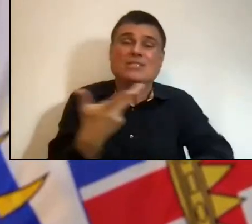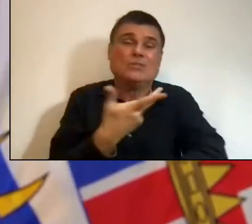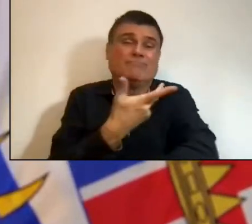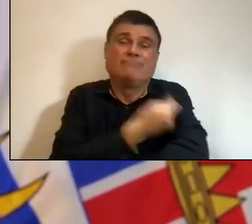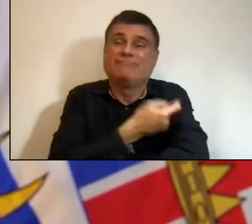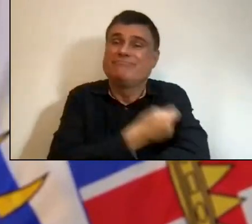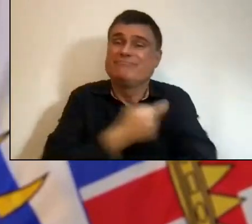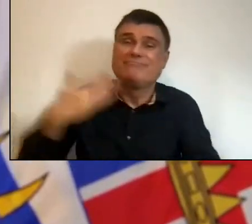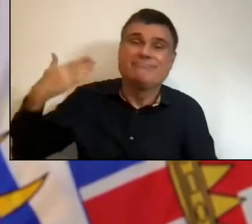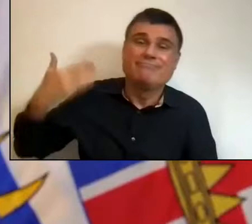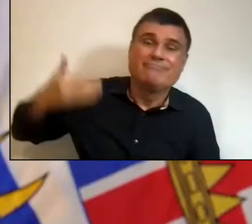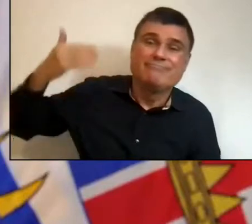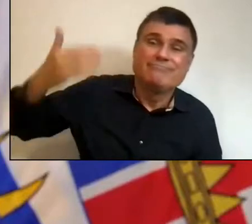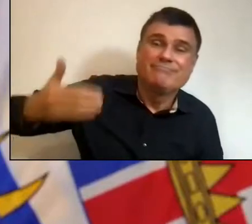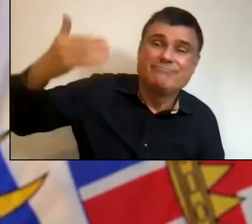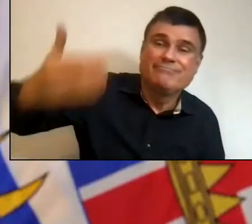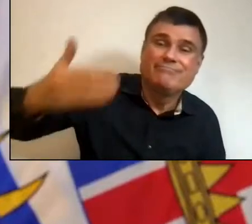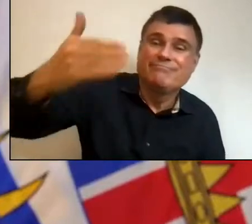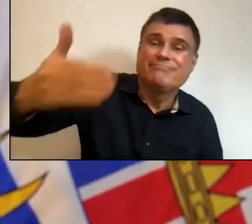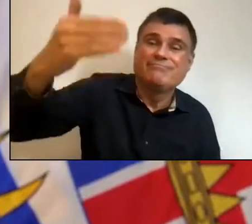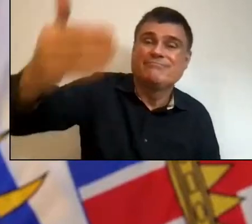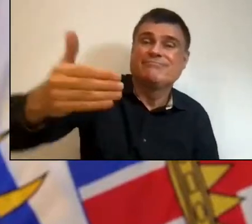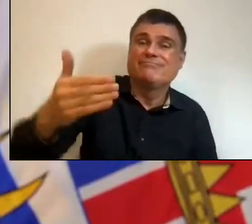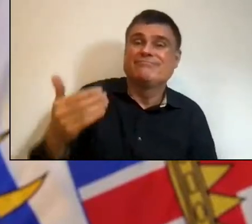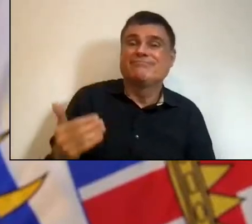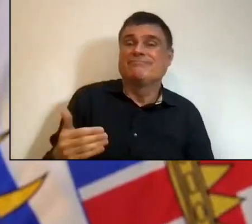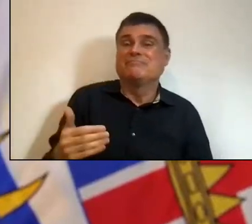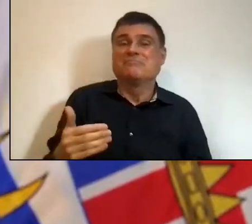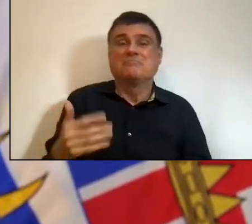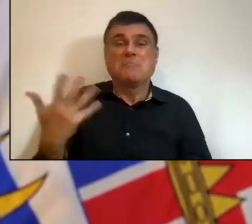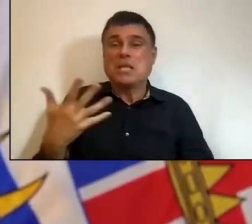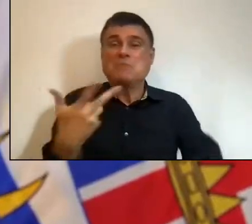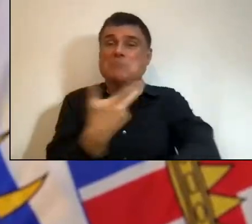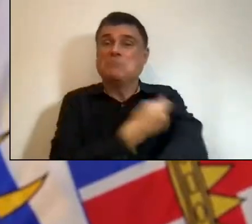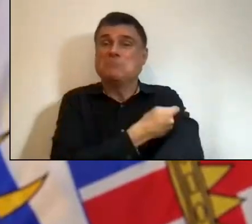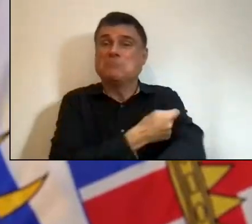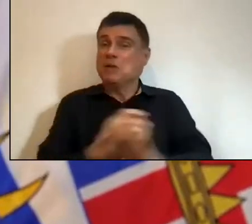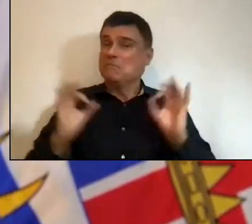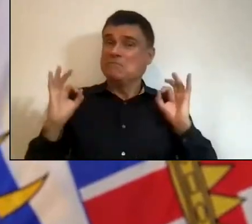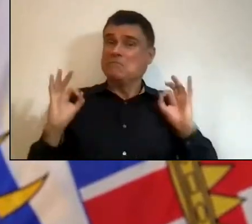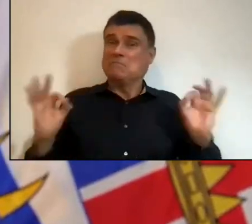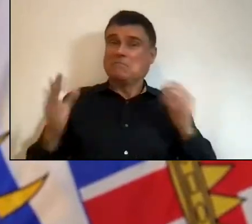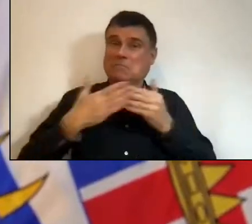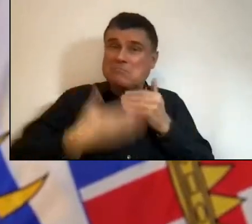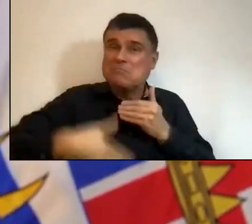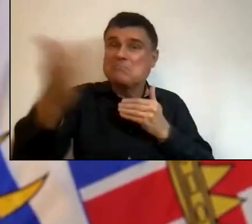strong long lasting protection from this three dose series.